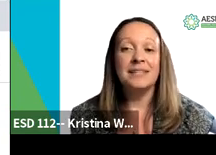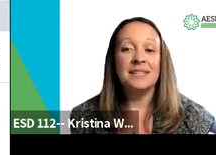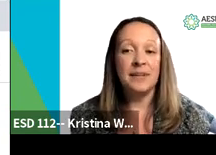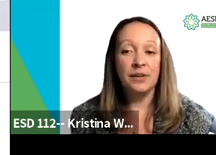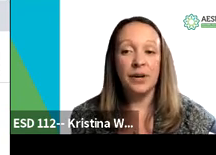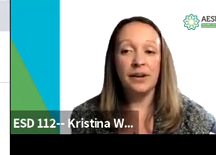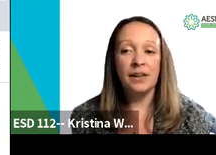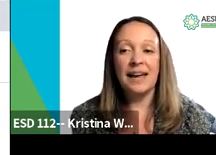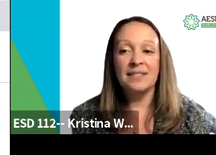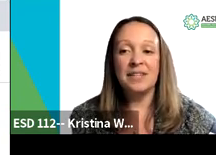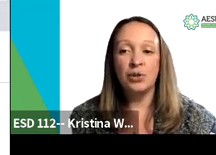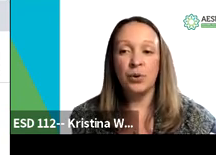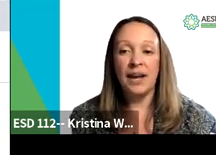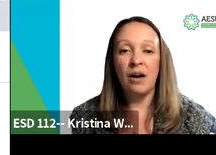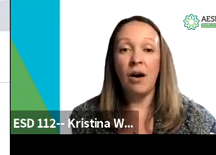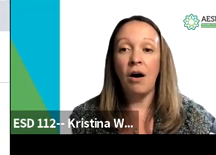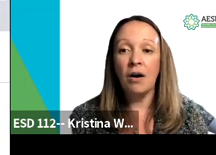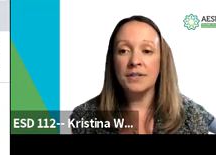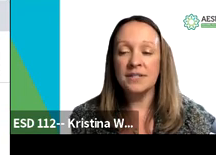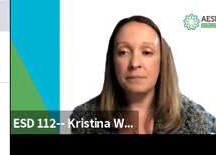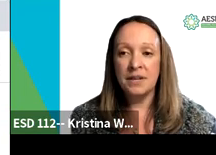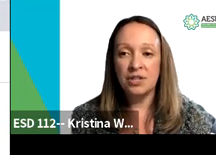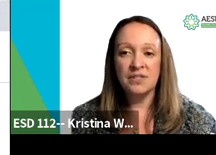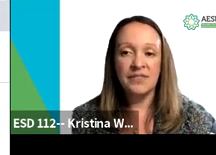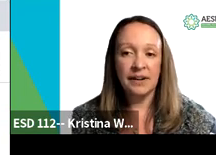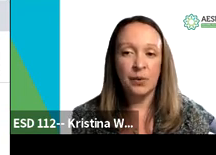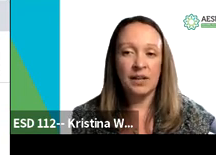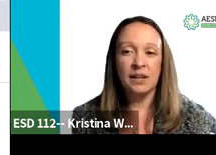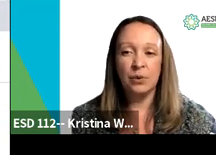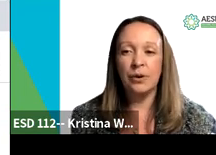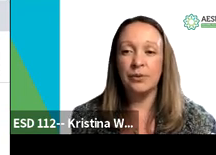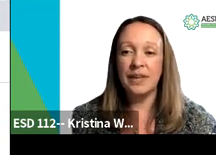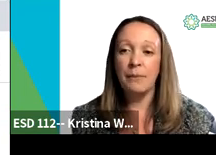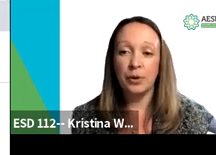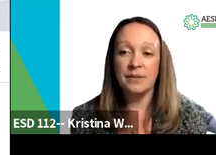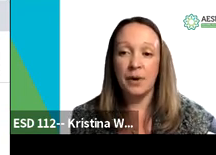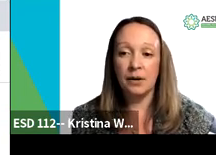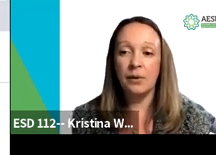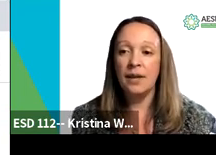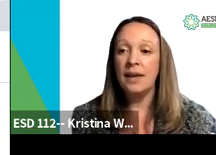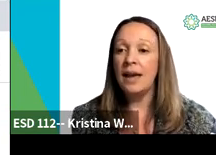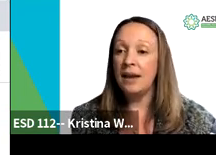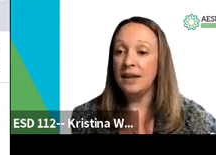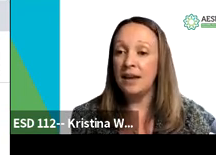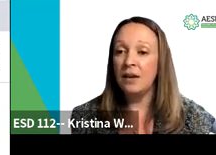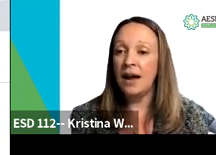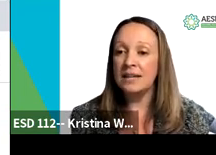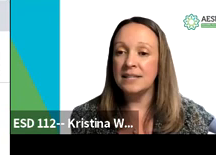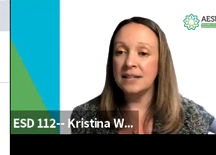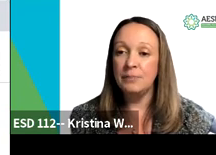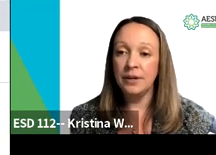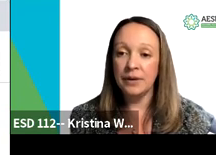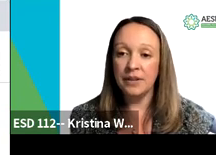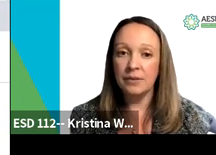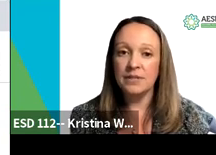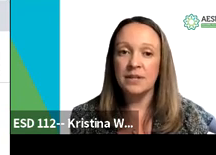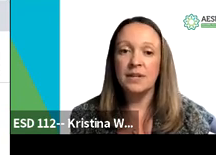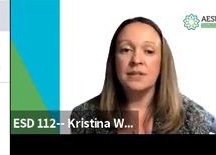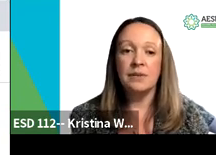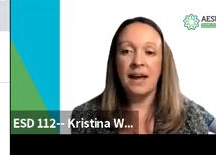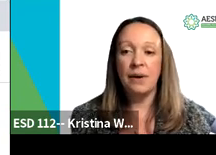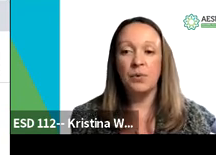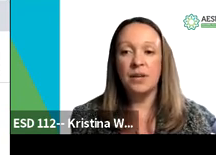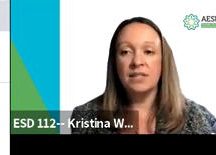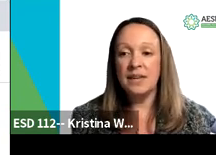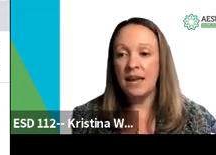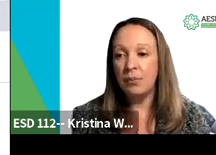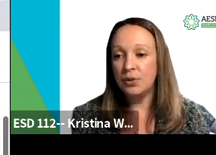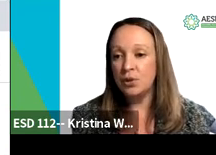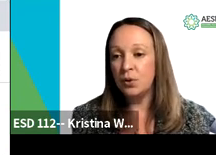ESD 112-- Kristina Wambold: Speed greater allows me to grade all submissions, very quickly, and we'll go through that more tomorrow. And again, I had selected peer reviews. So now I'm going to be able to